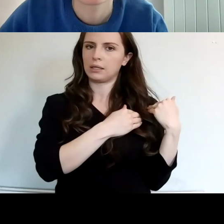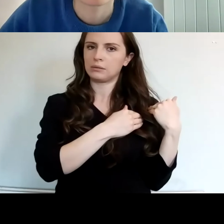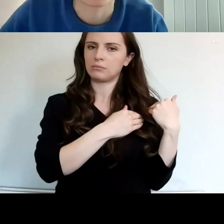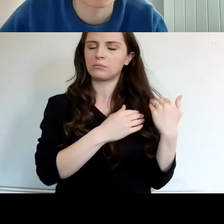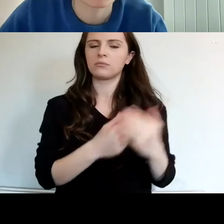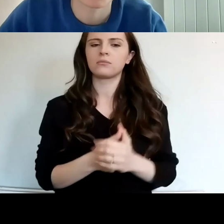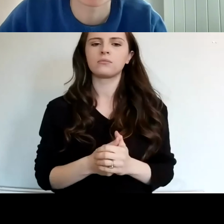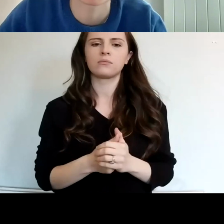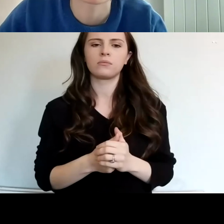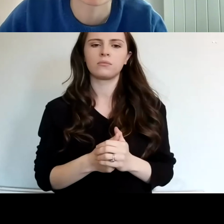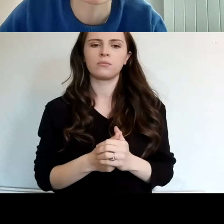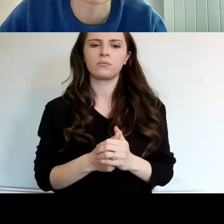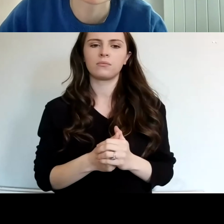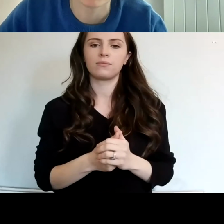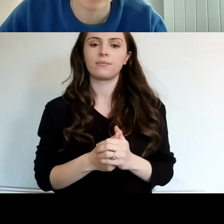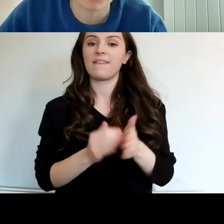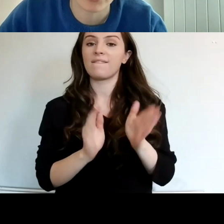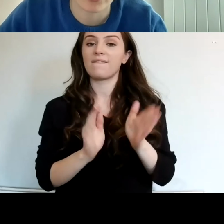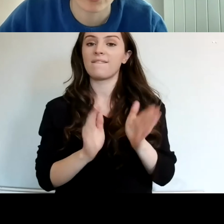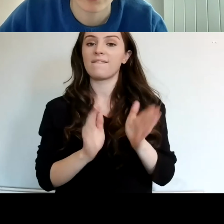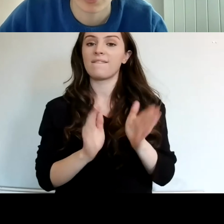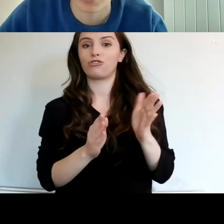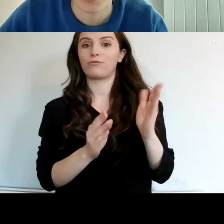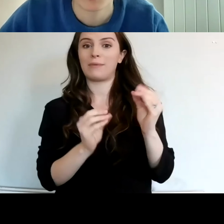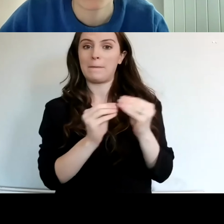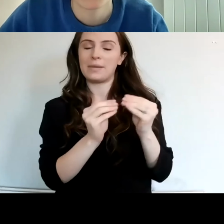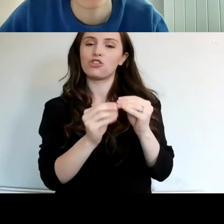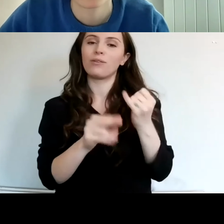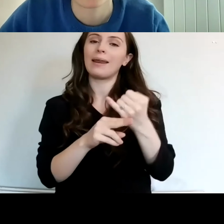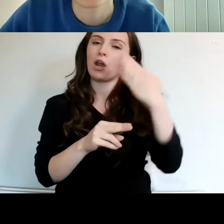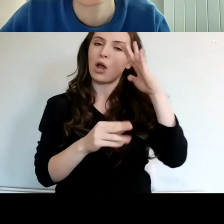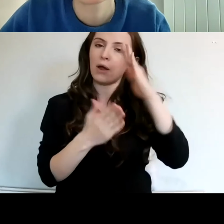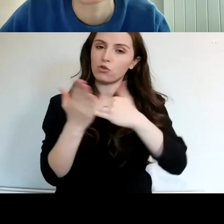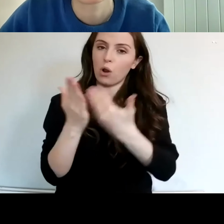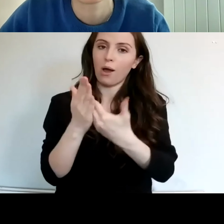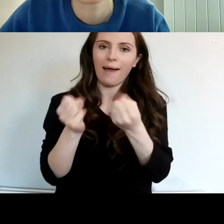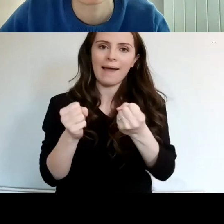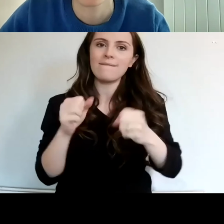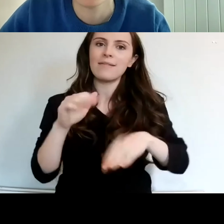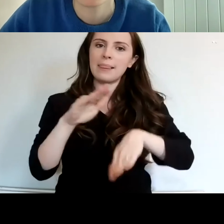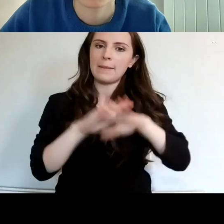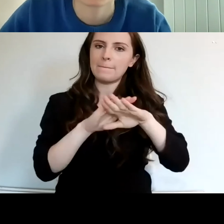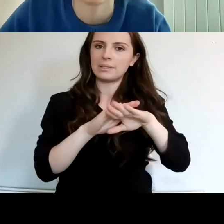However, as I've just presented, in Irish law, there are limits that are introduced in the law,